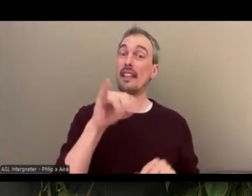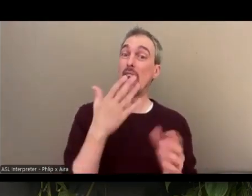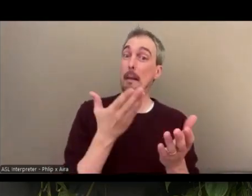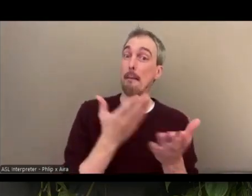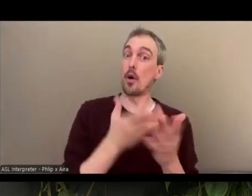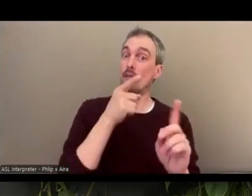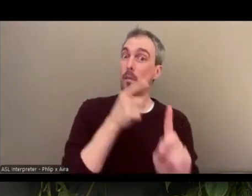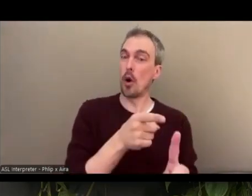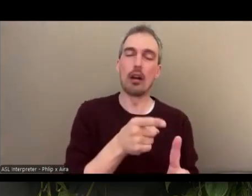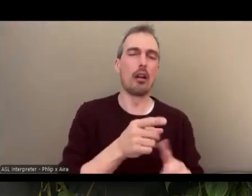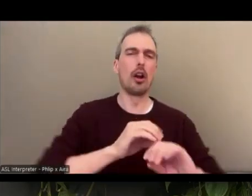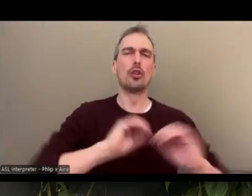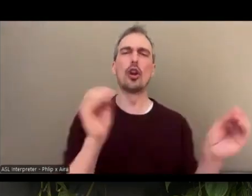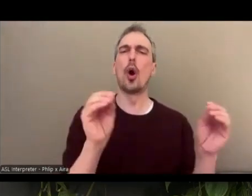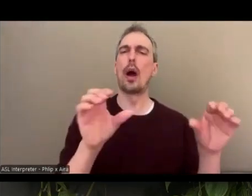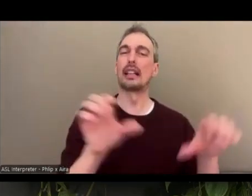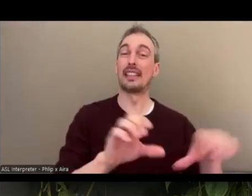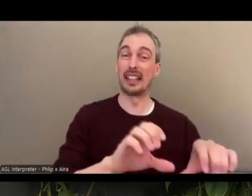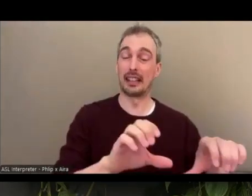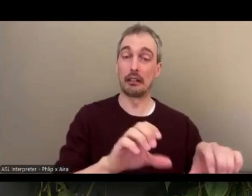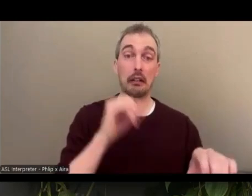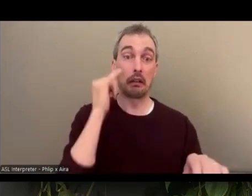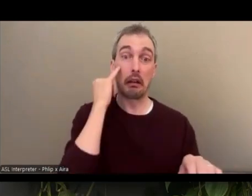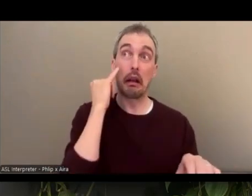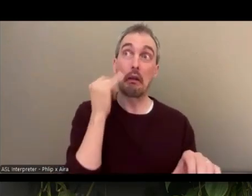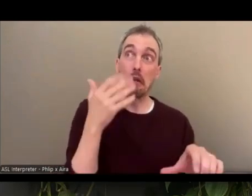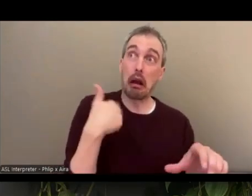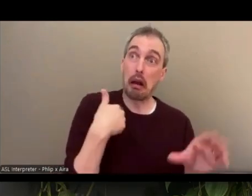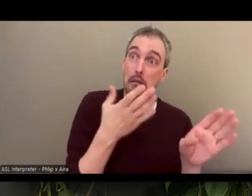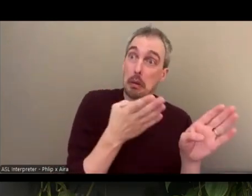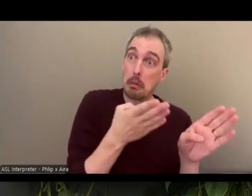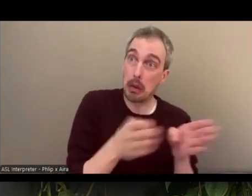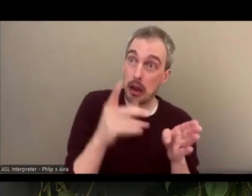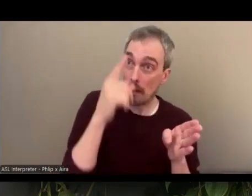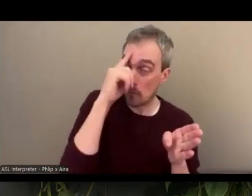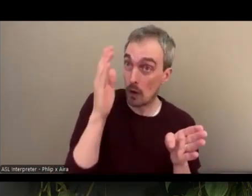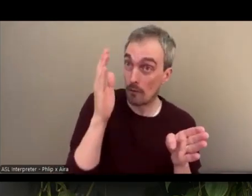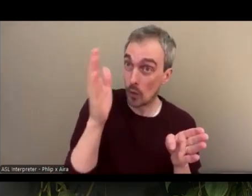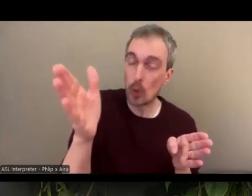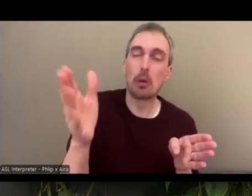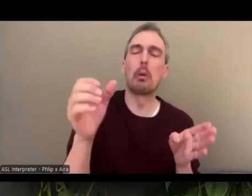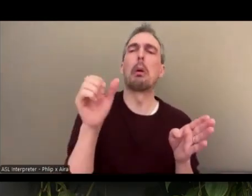If you've made it as far as making plans to do this in the future, you might rate this proof point as started.